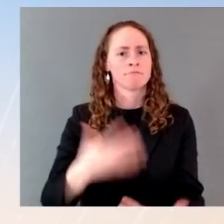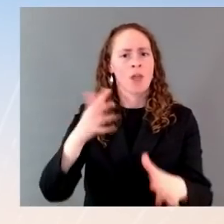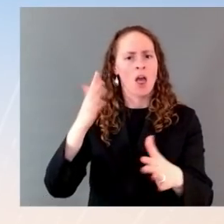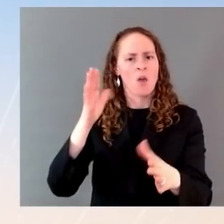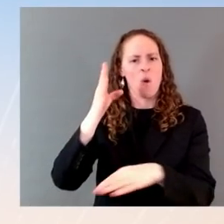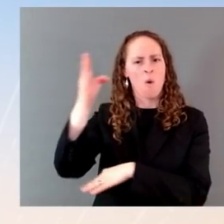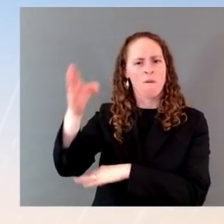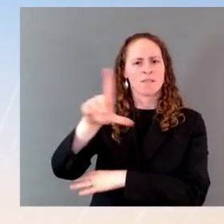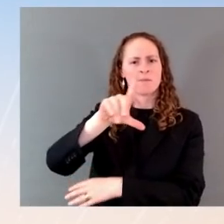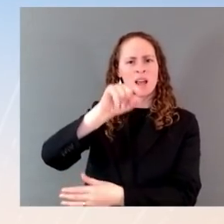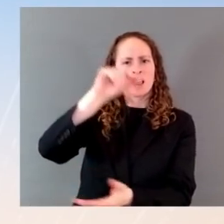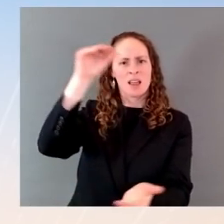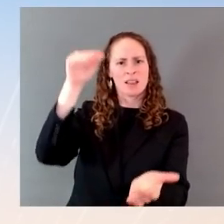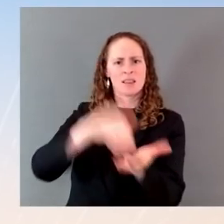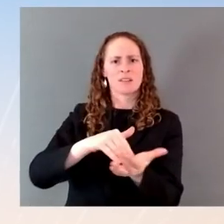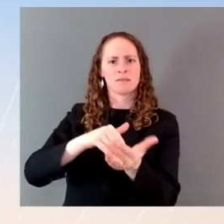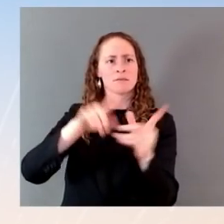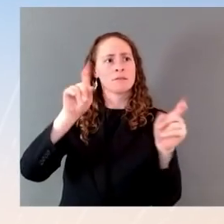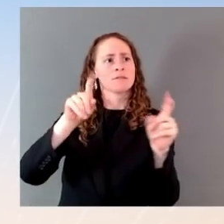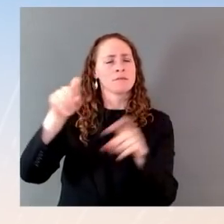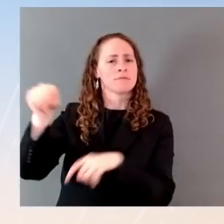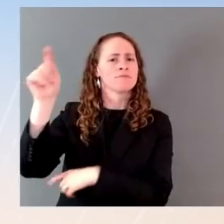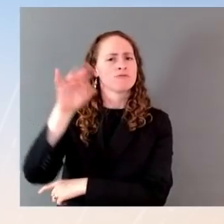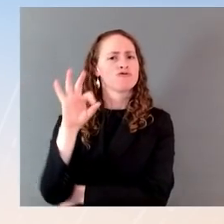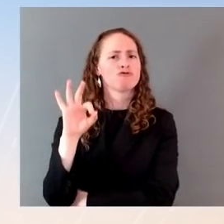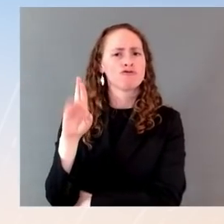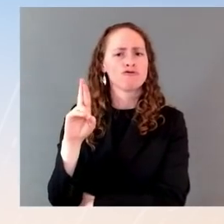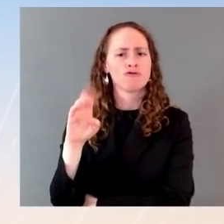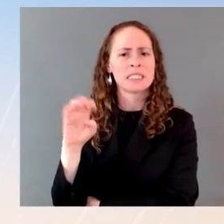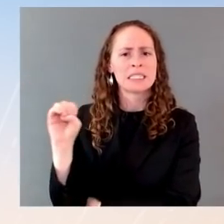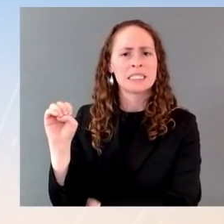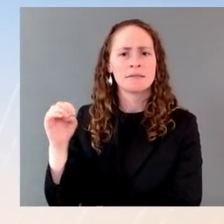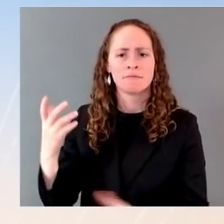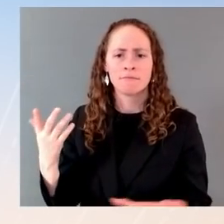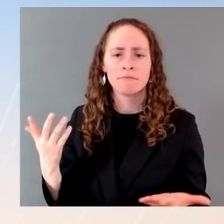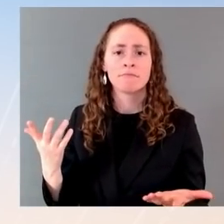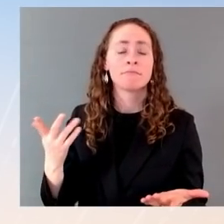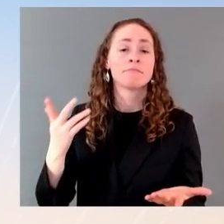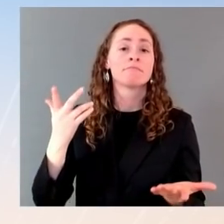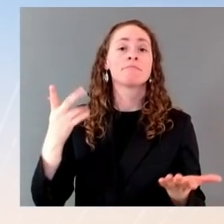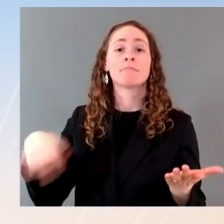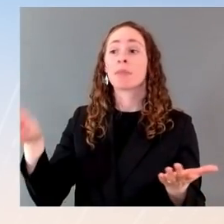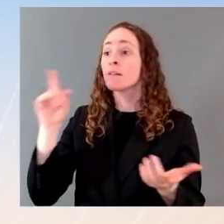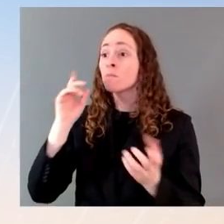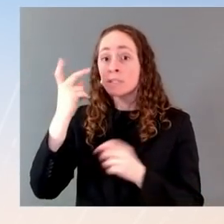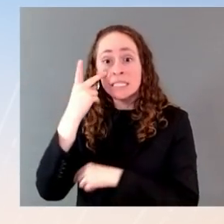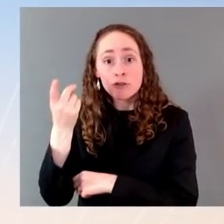So, there are options. We are working to implement some of these specifics by mid-January,